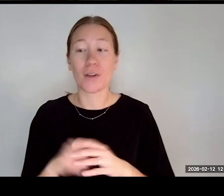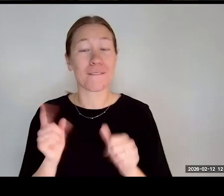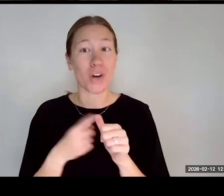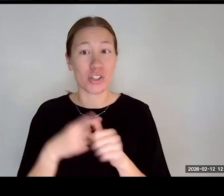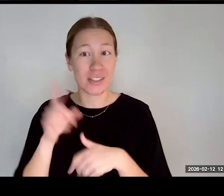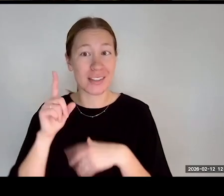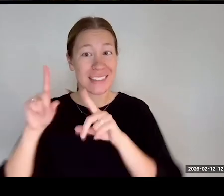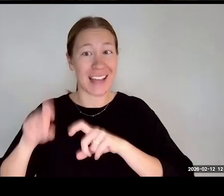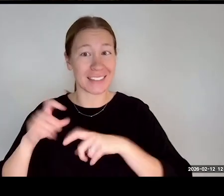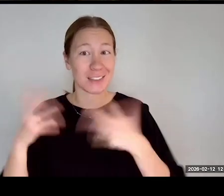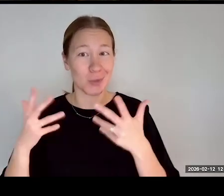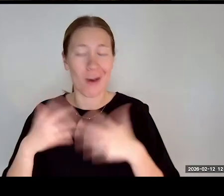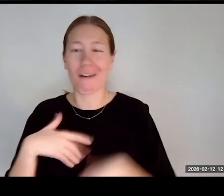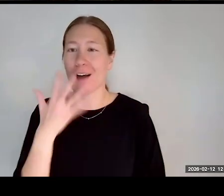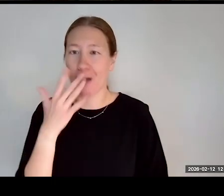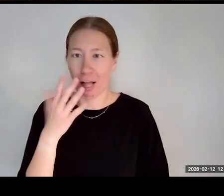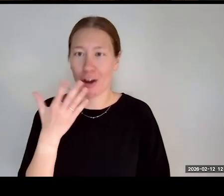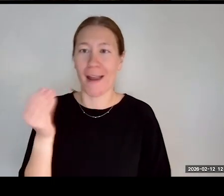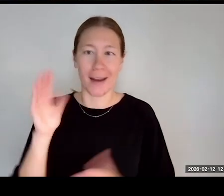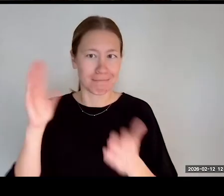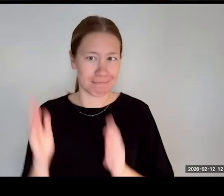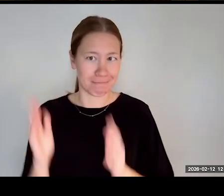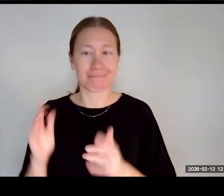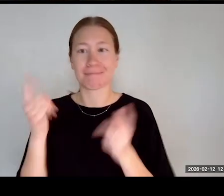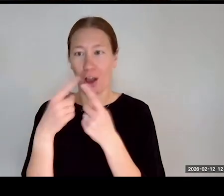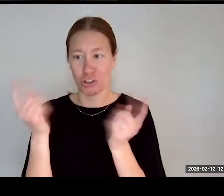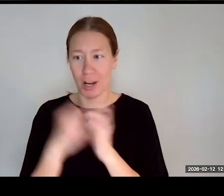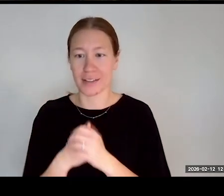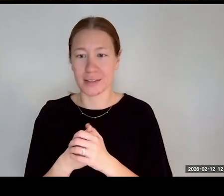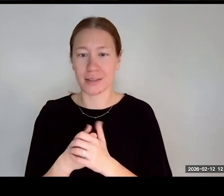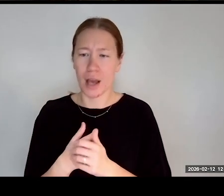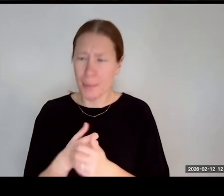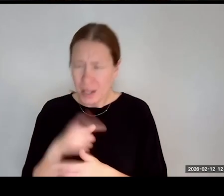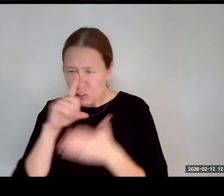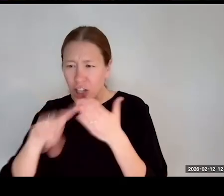So I'm going to check this to see where the warning is and it is associated